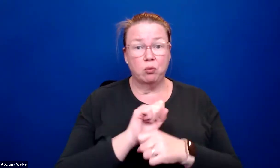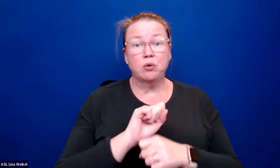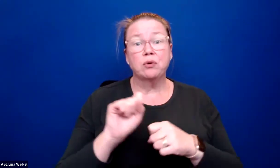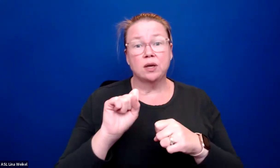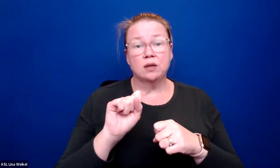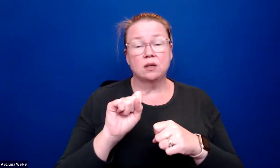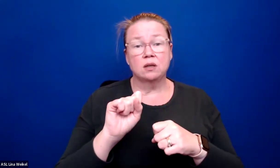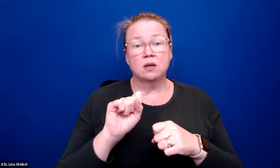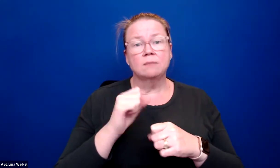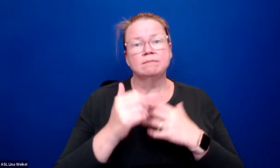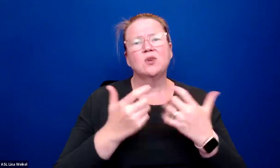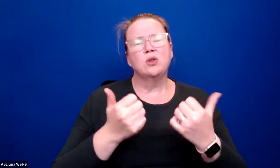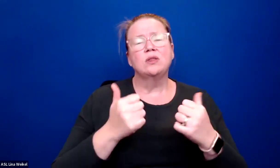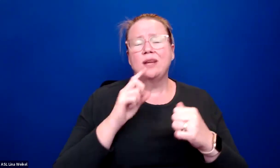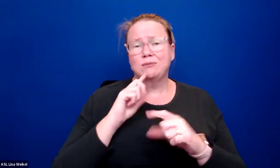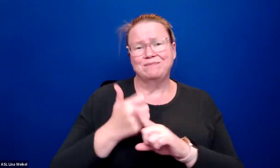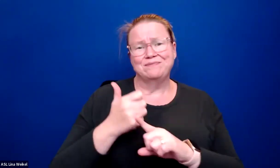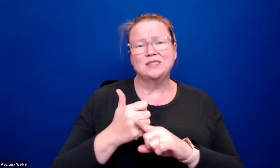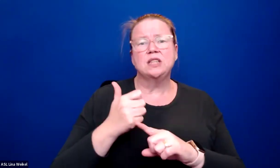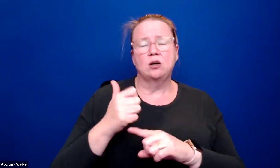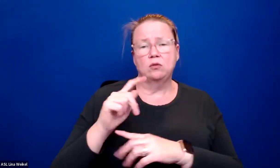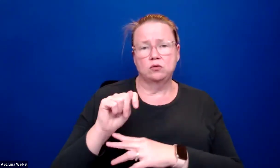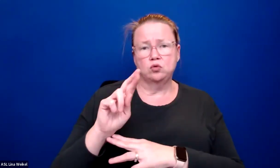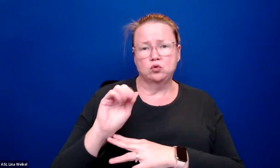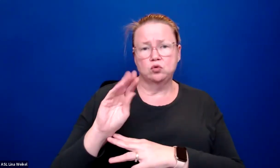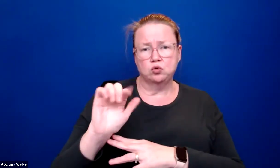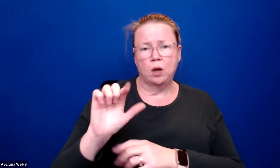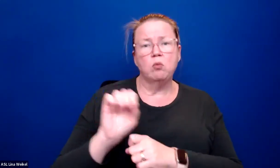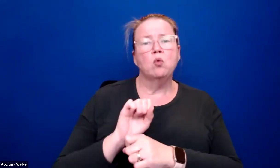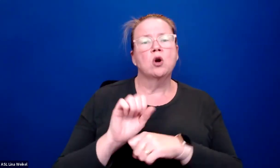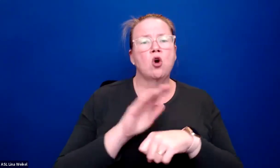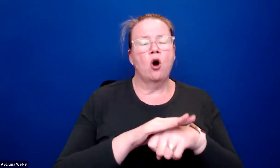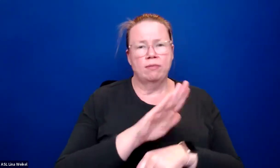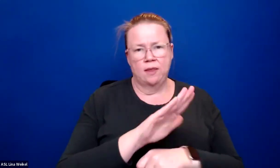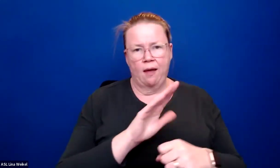Elissa w/ APRIL: on. You know our tribal working on tribal lands Elissa w/ APRIL: and make that connection and.